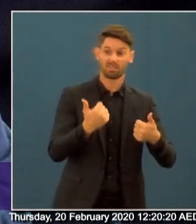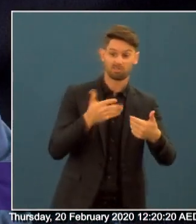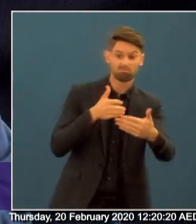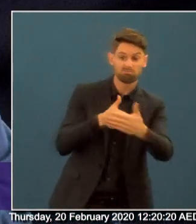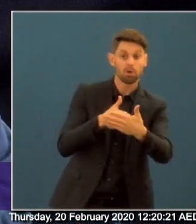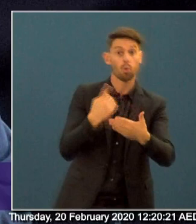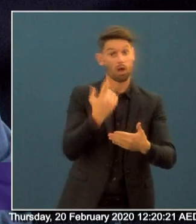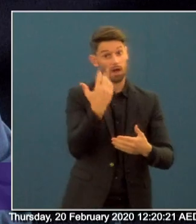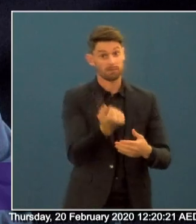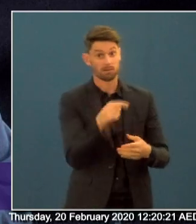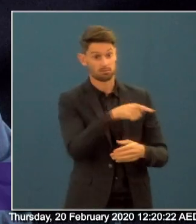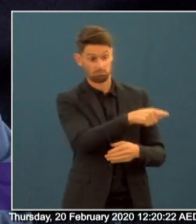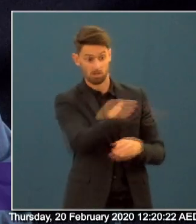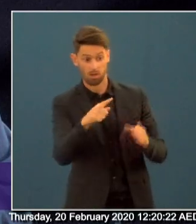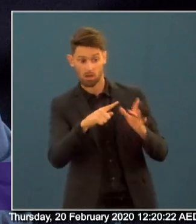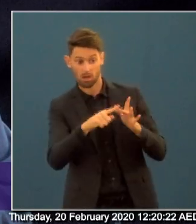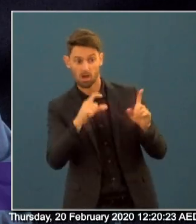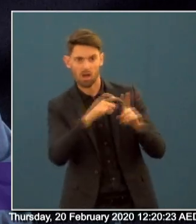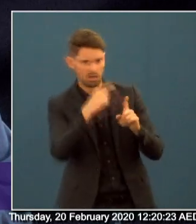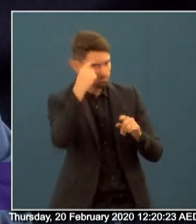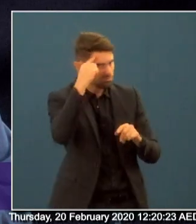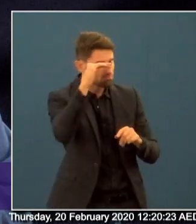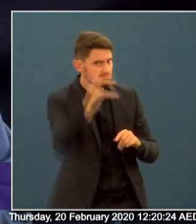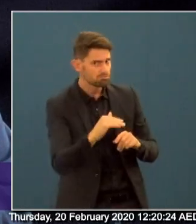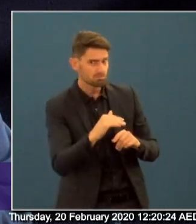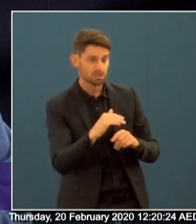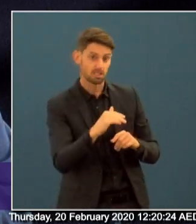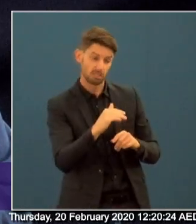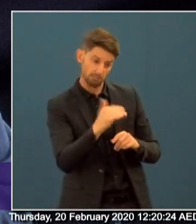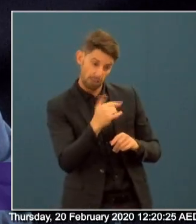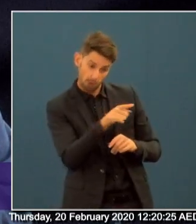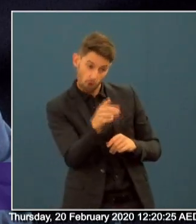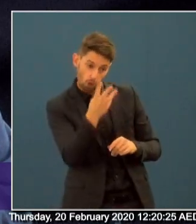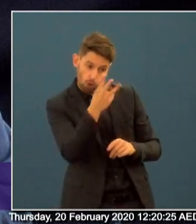with intellectual disability, possibly up to 30 per cent, may be explained by socioeconomic factors.